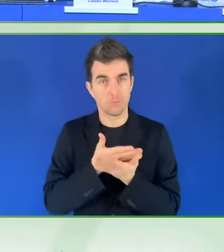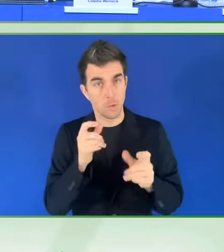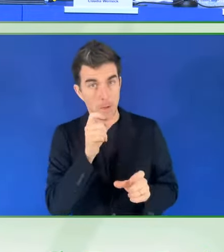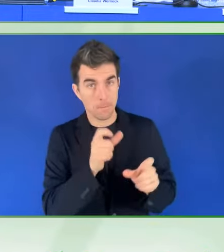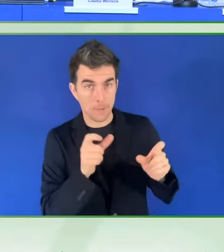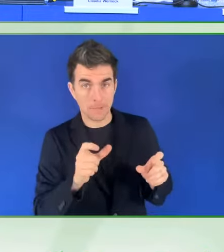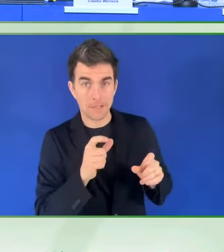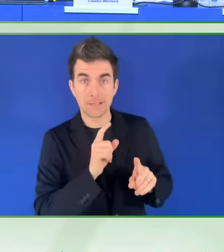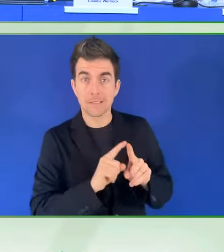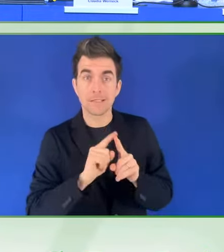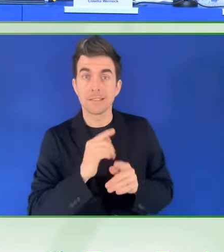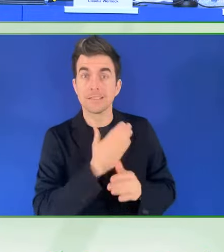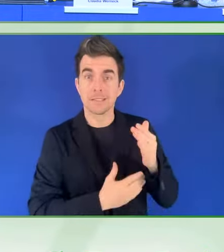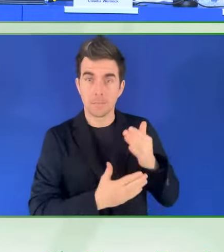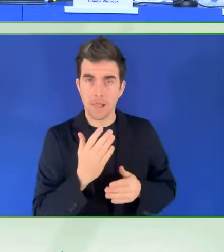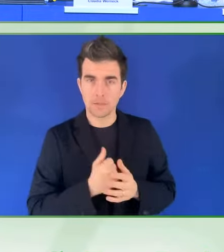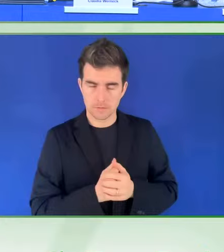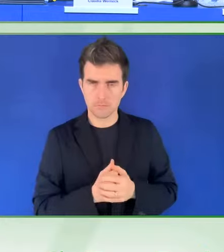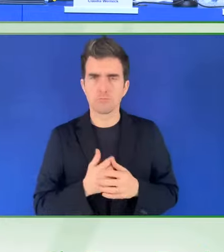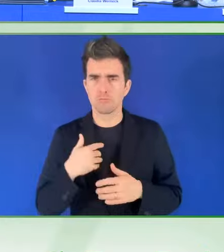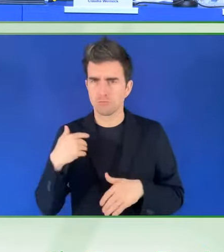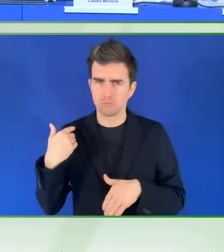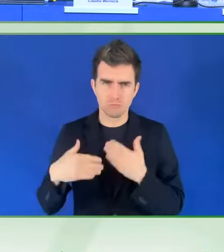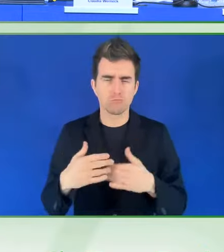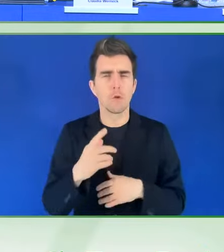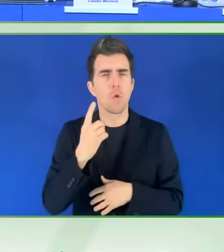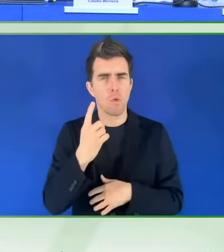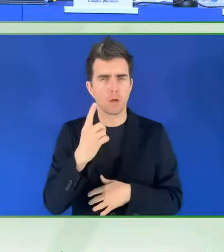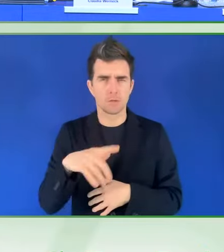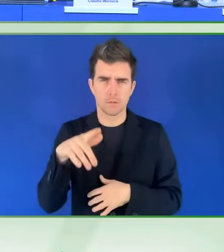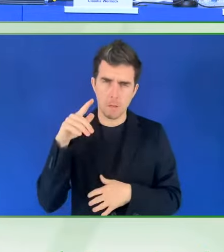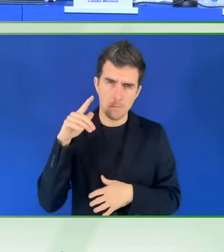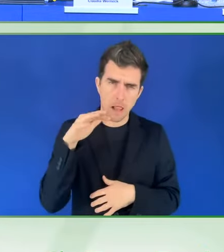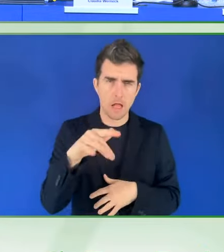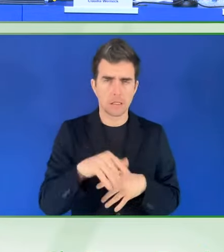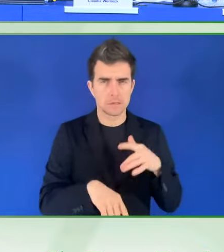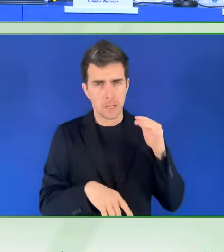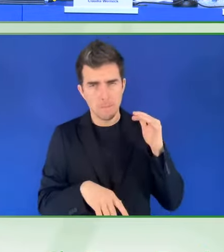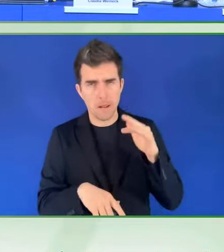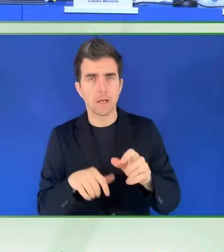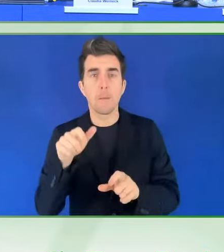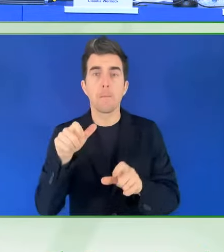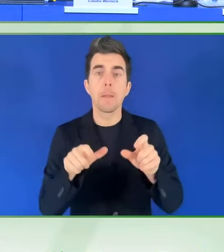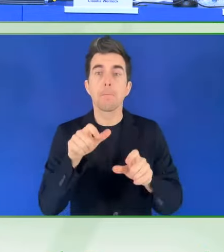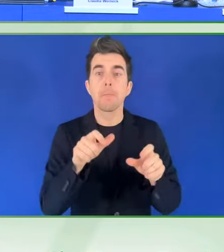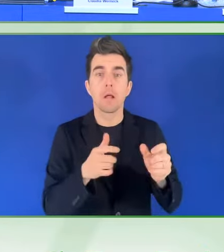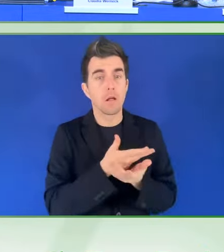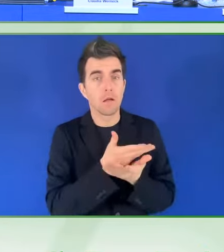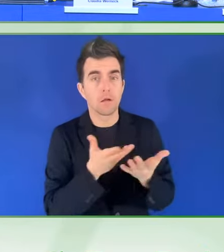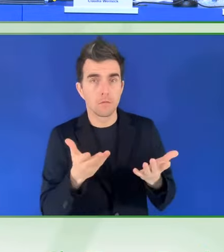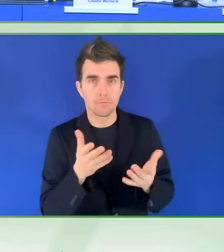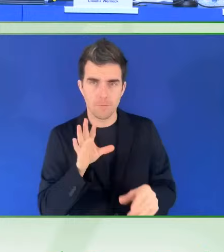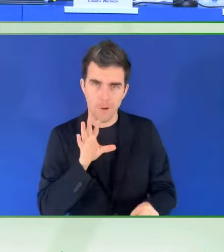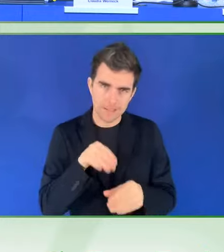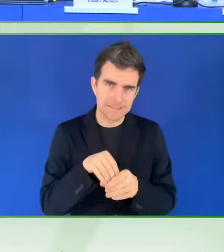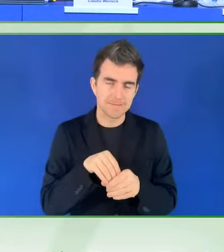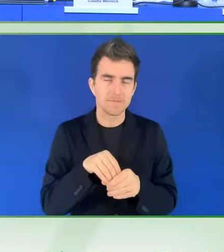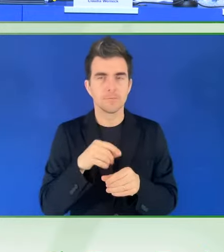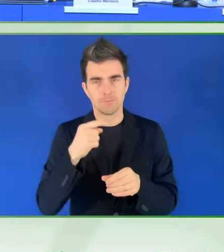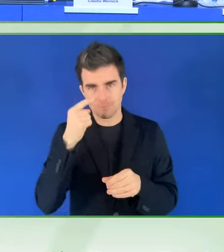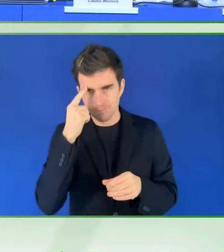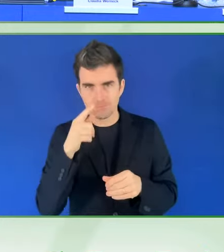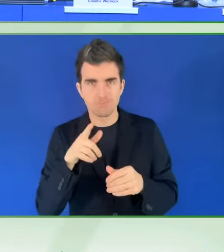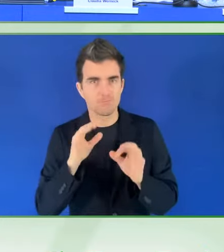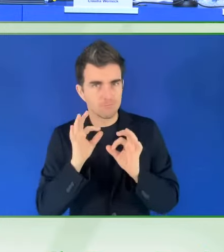As children transform, entire families undergo a change, embracing the true potential of